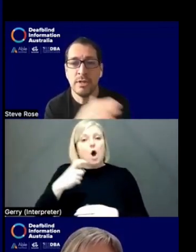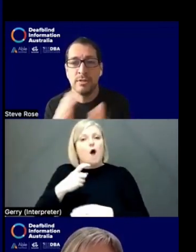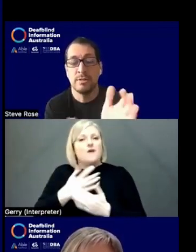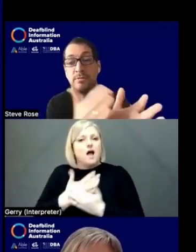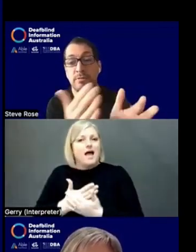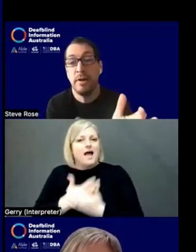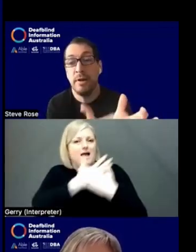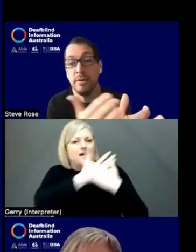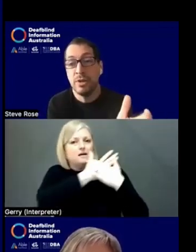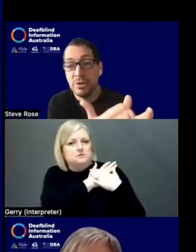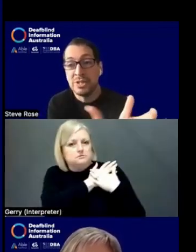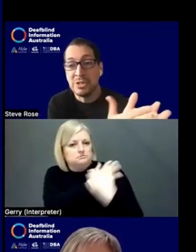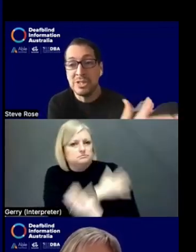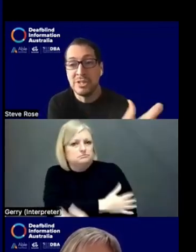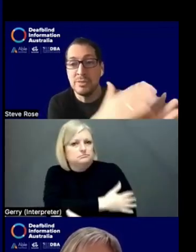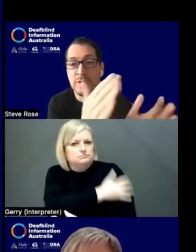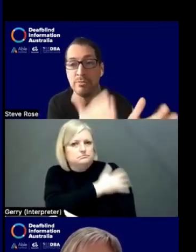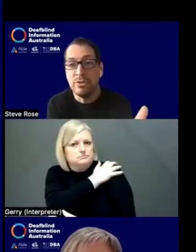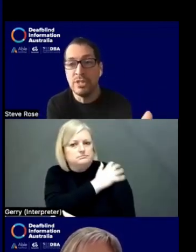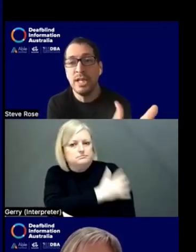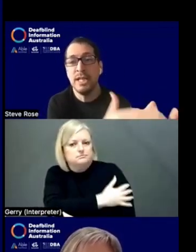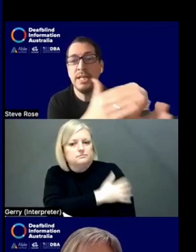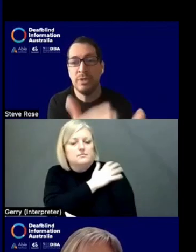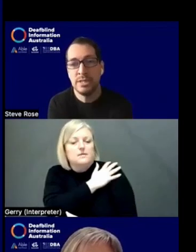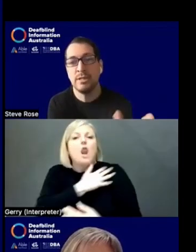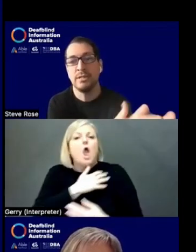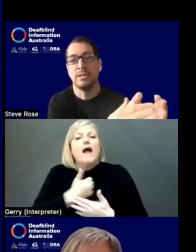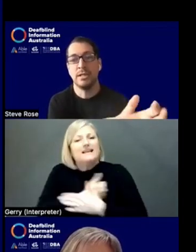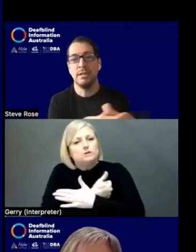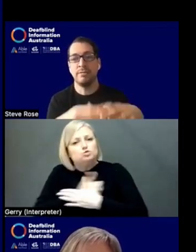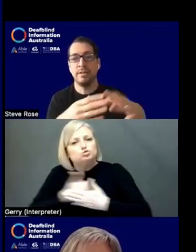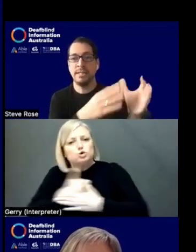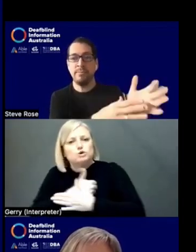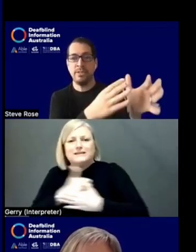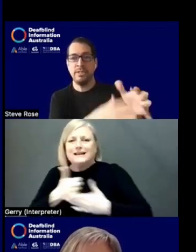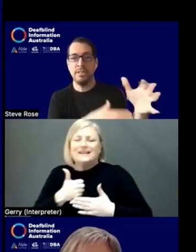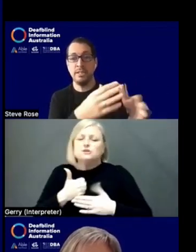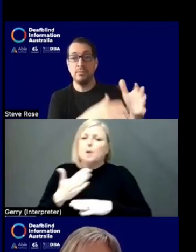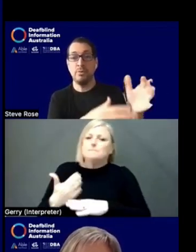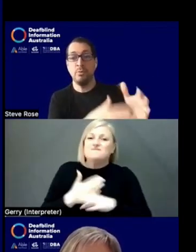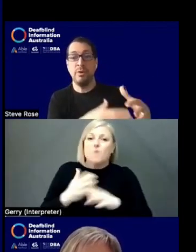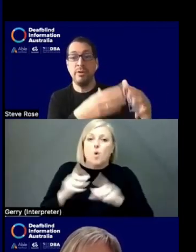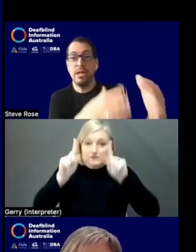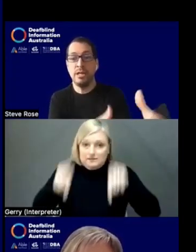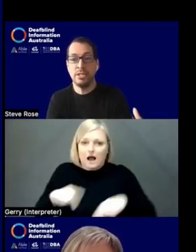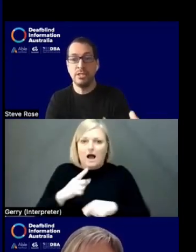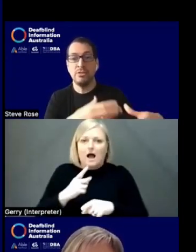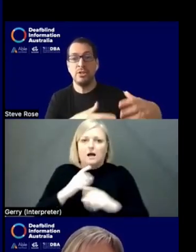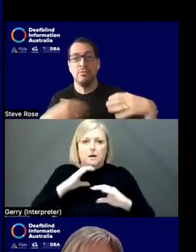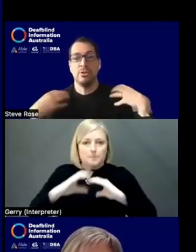we're starting with the routine, we're starting to establish this, this is what we are alerting you to.